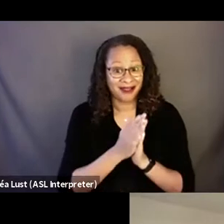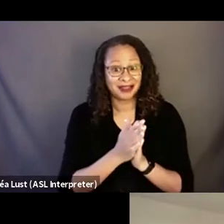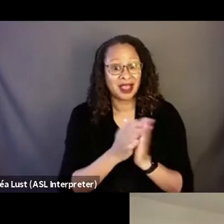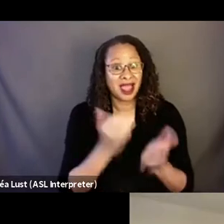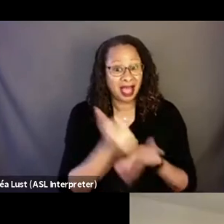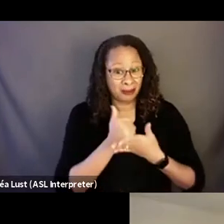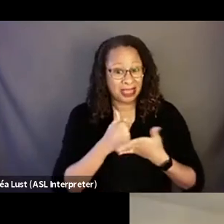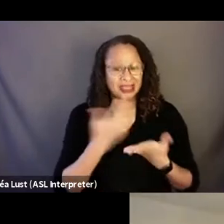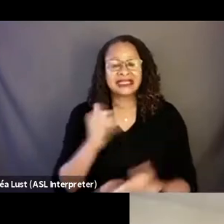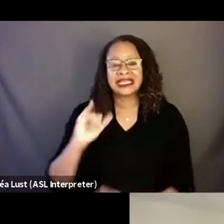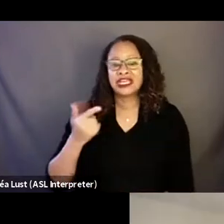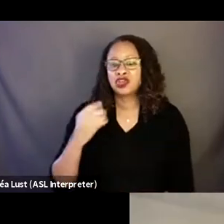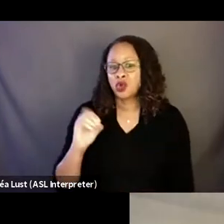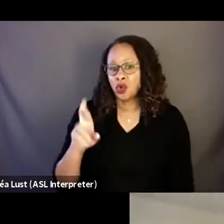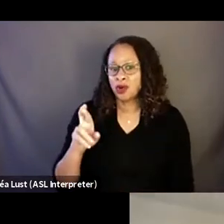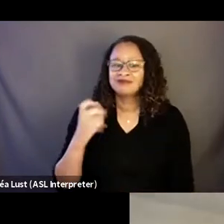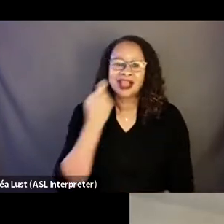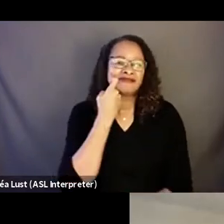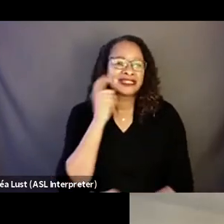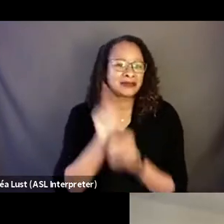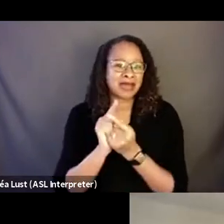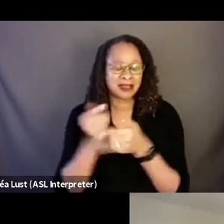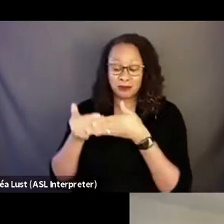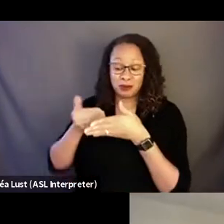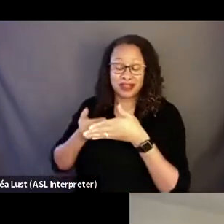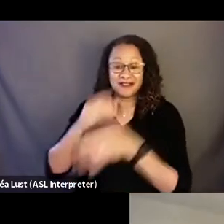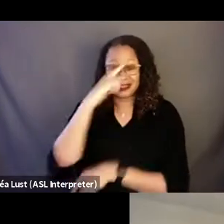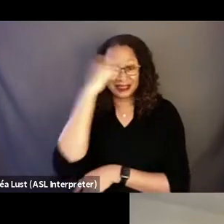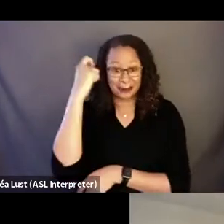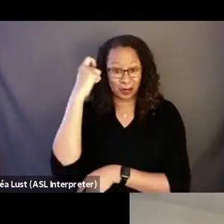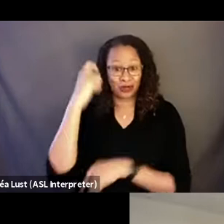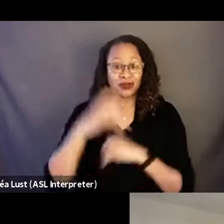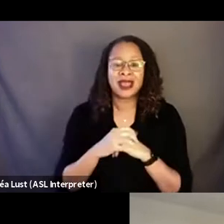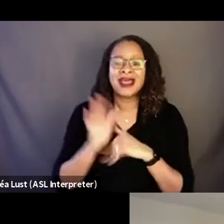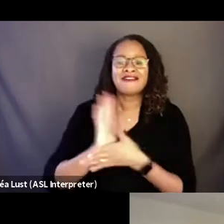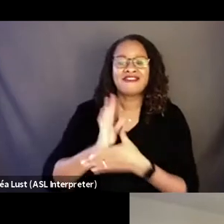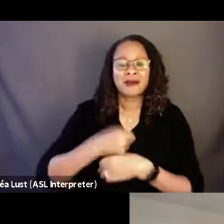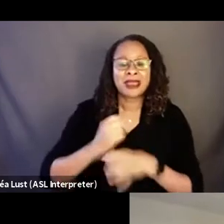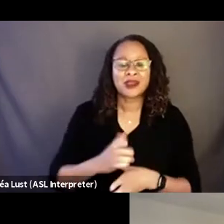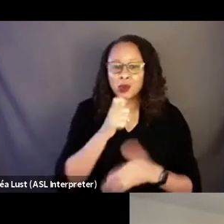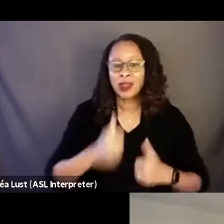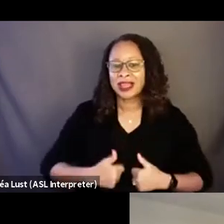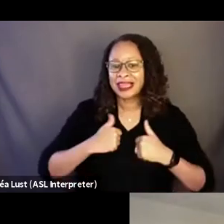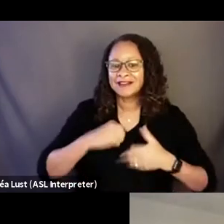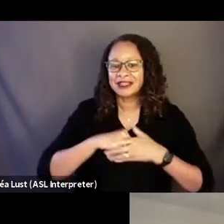whom I had met over the summer, the previous summer. He was a filmmaker living in Provincetown